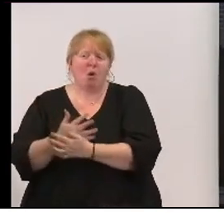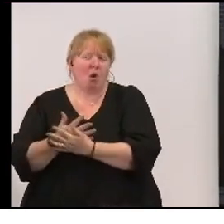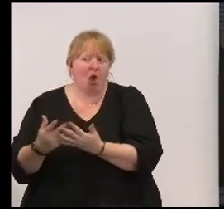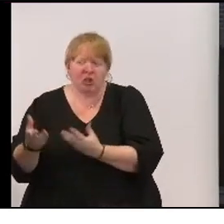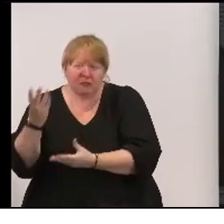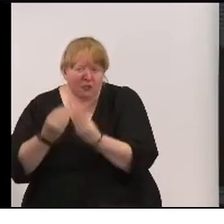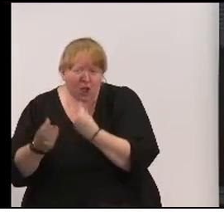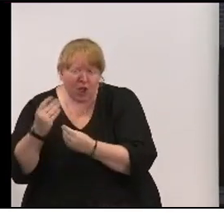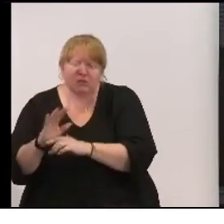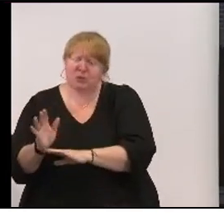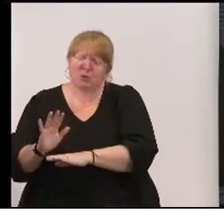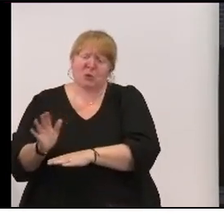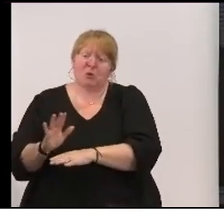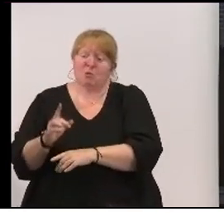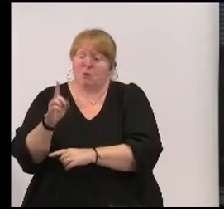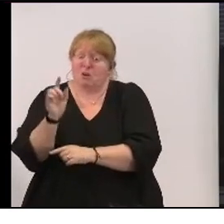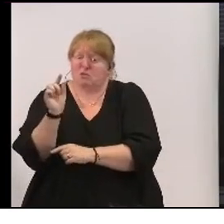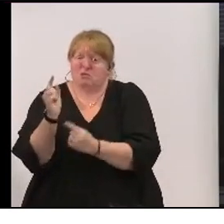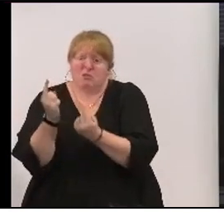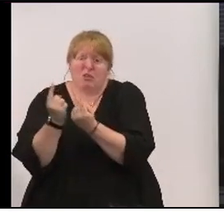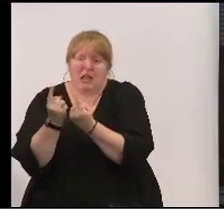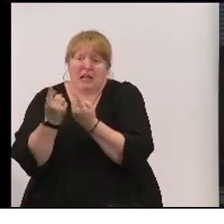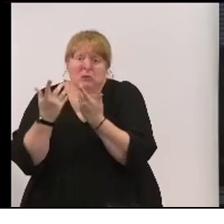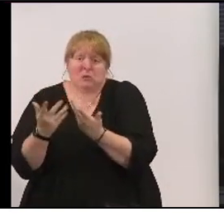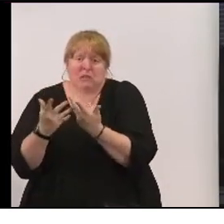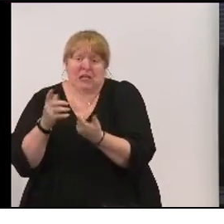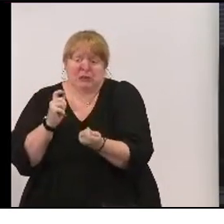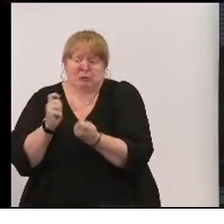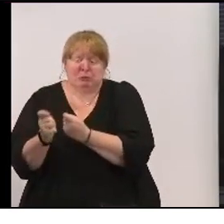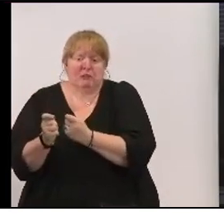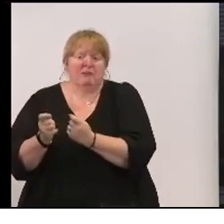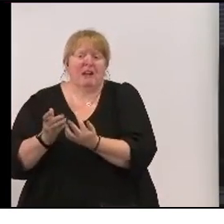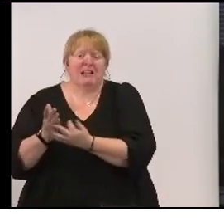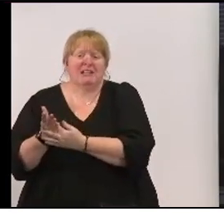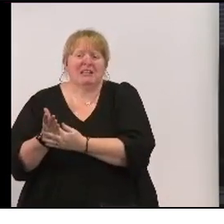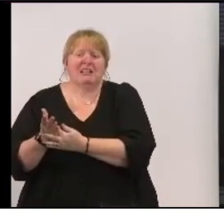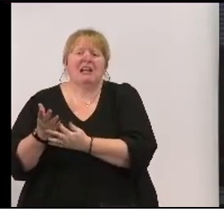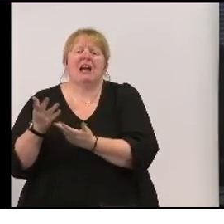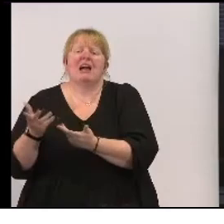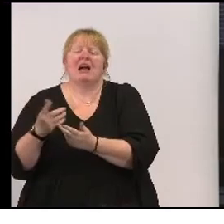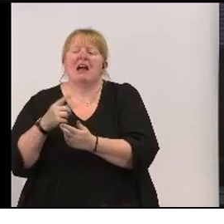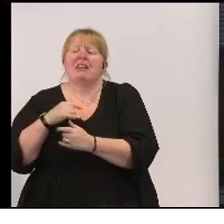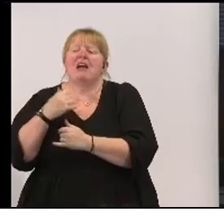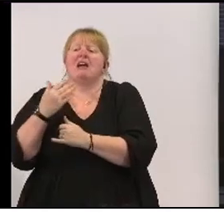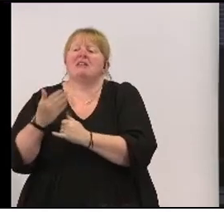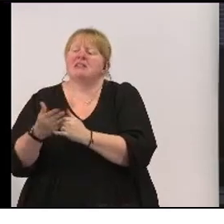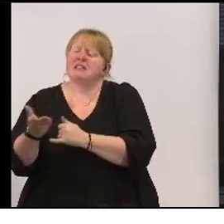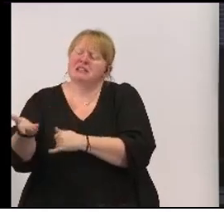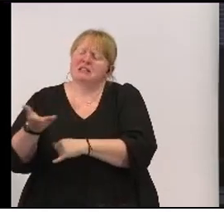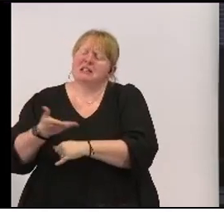Just one thing that they can do today as our conversation finishes and then give me one name.